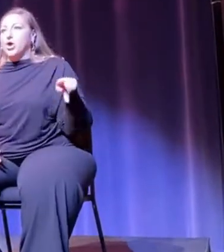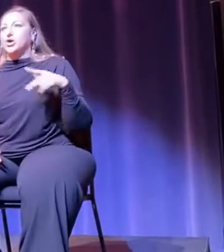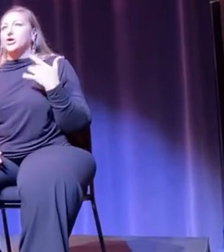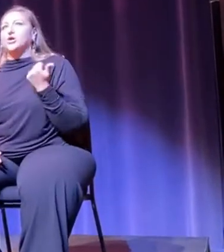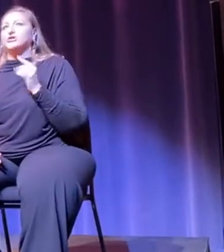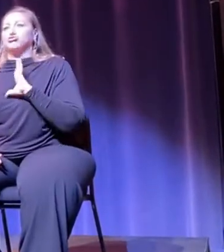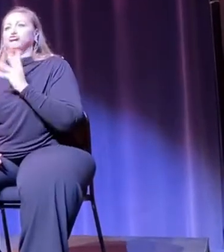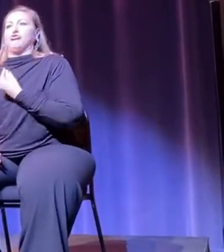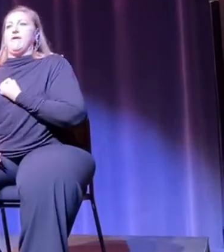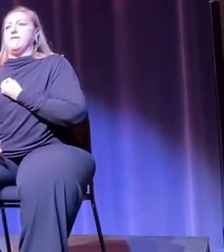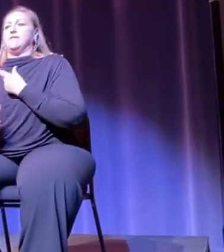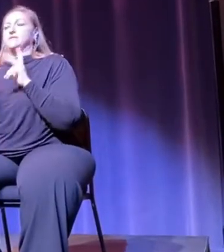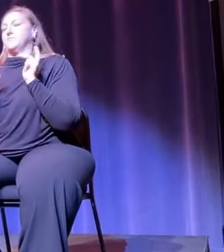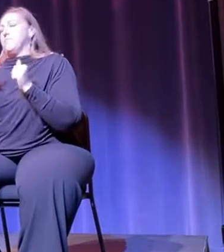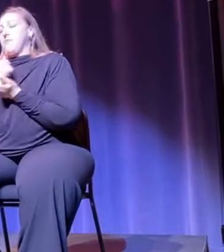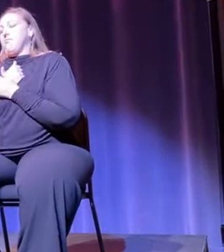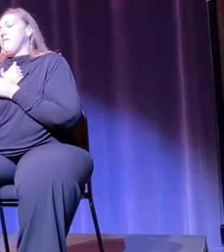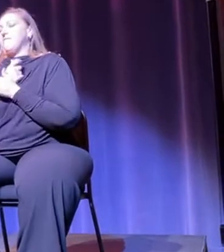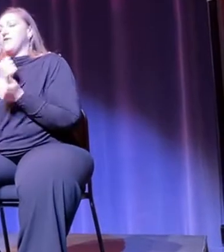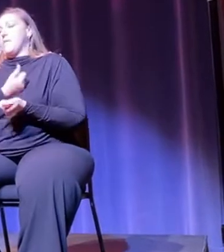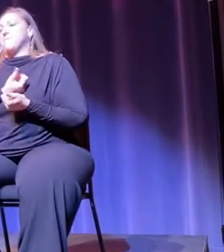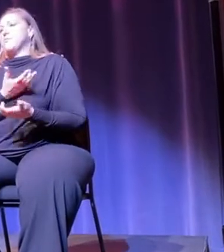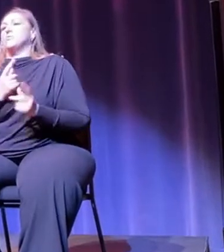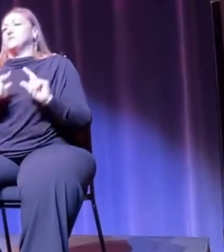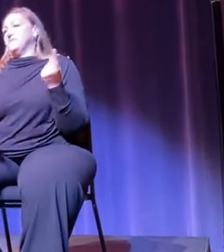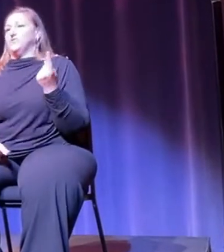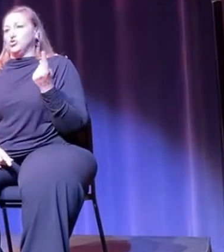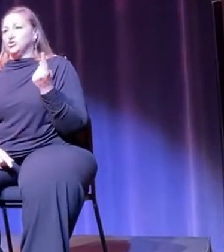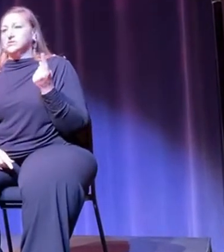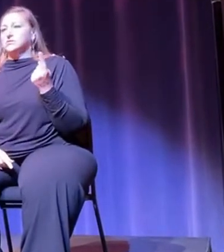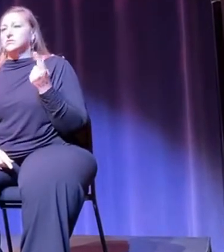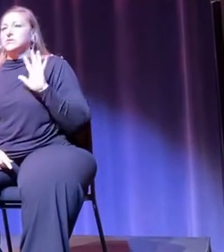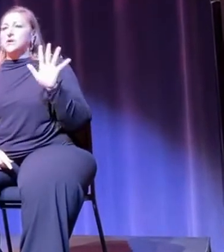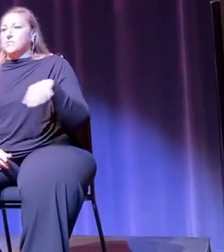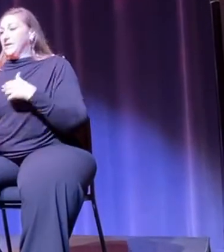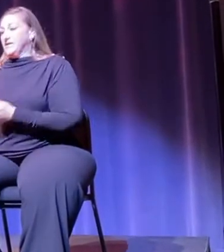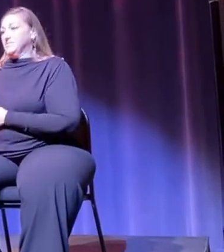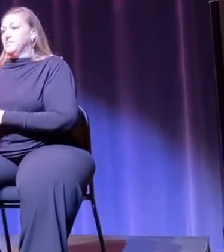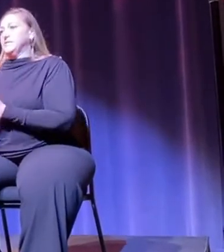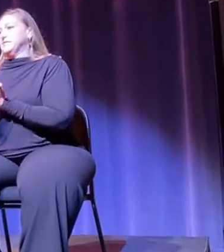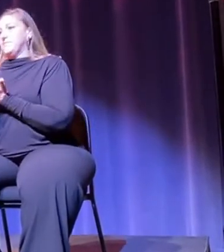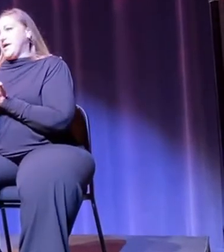trans people I love who aren't poets first because poetry doesn't pay trans people